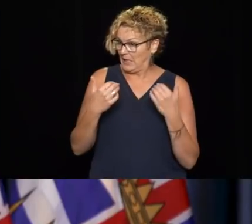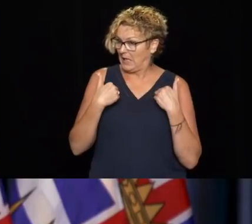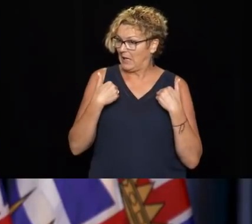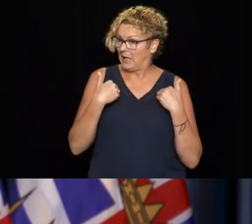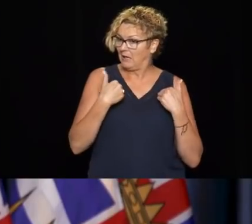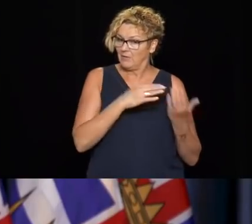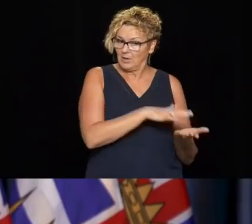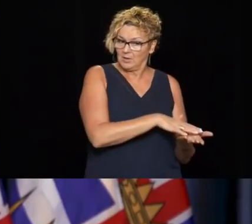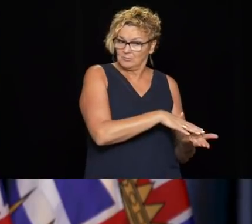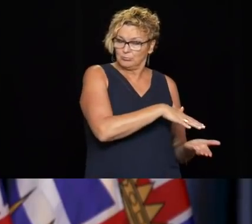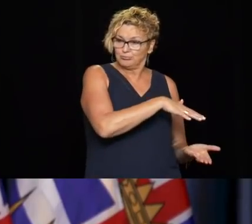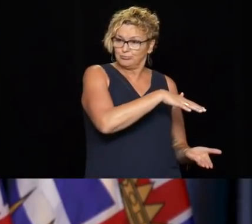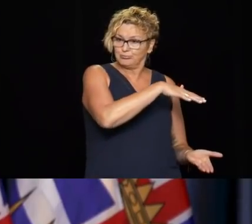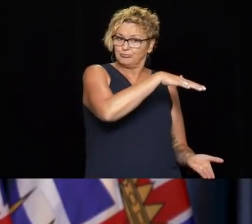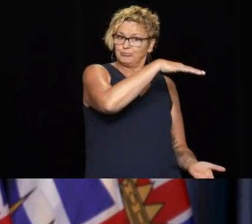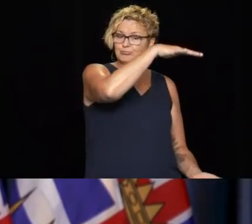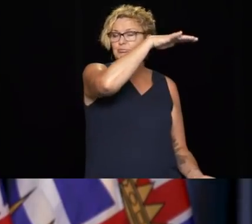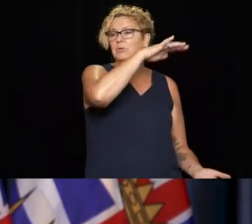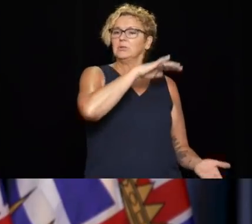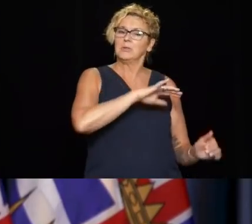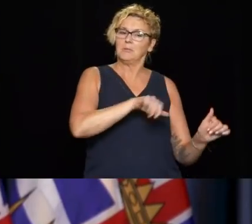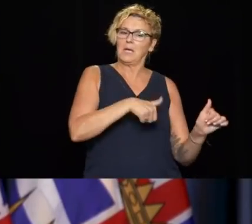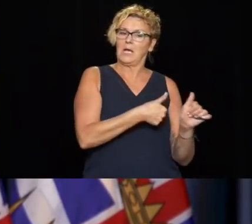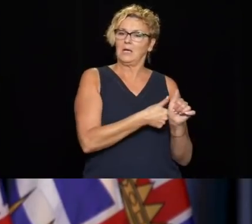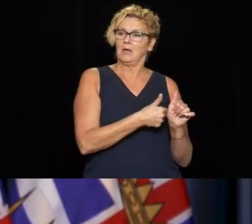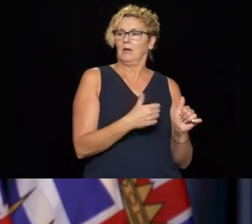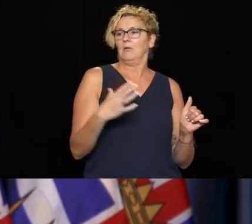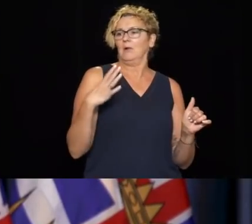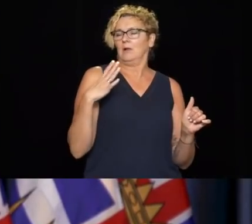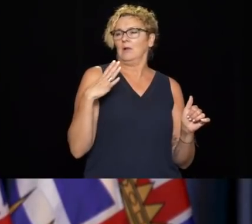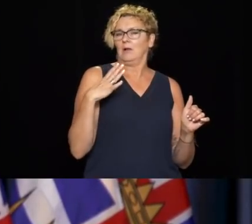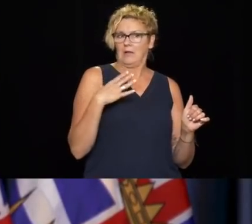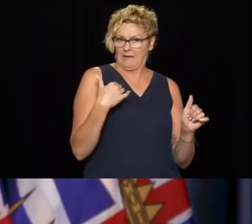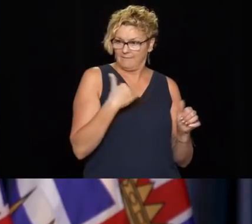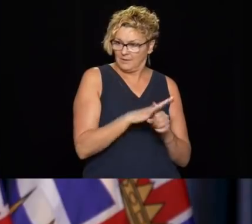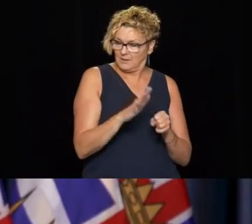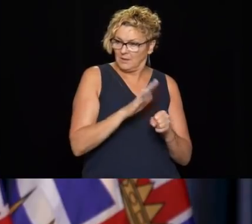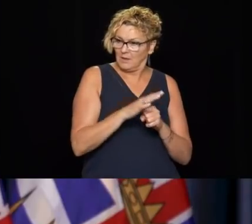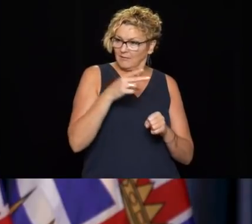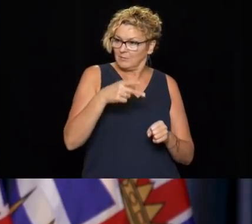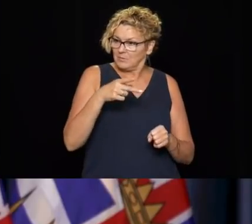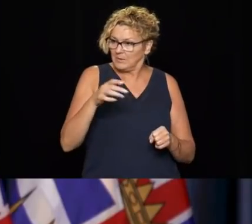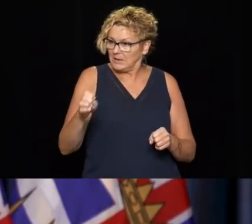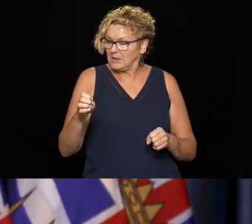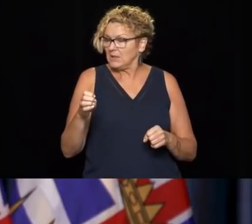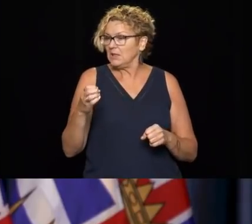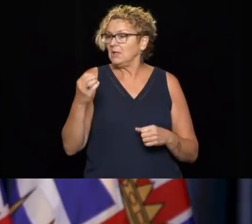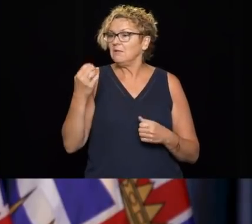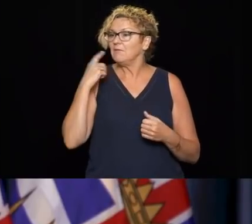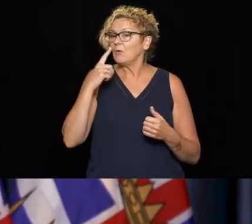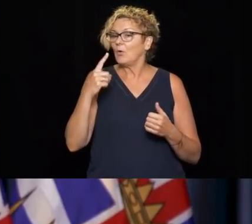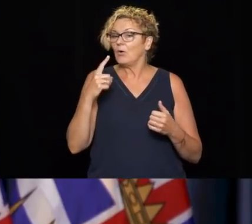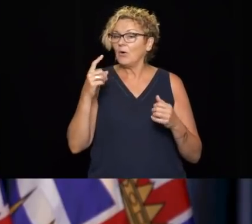what stage the pandemic allocation framework is that, we had been at stage IV for a very long time, basically since the spring last I checked.